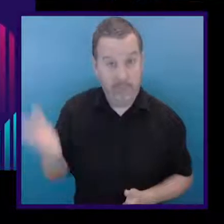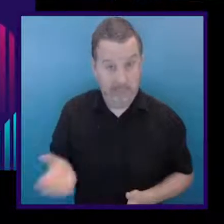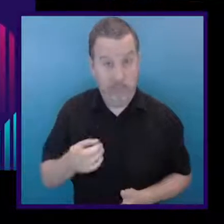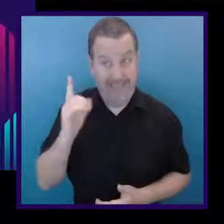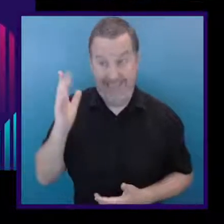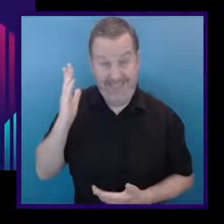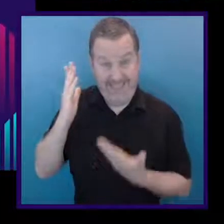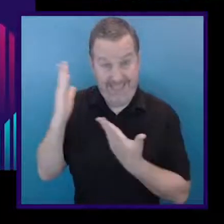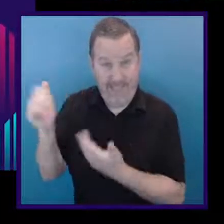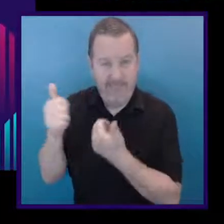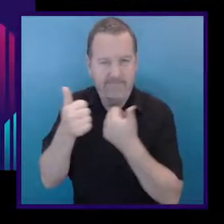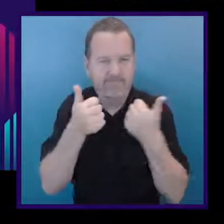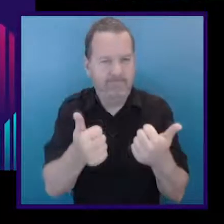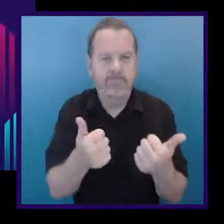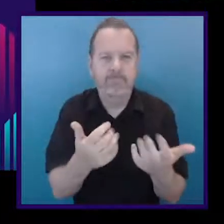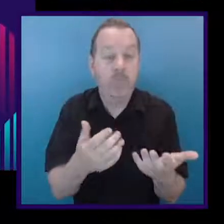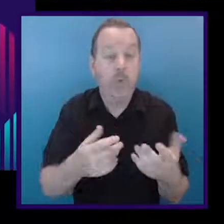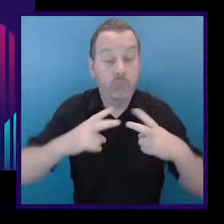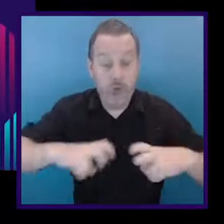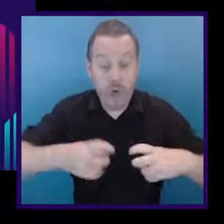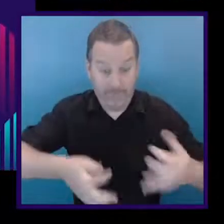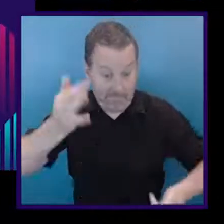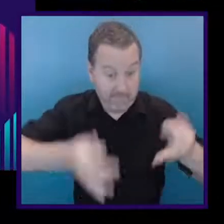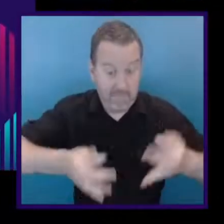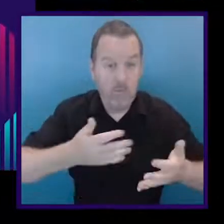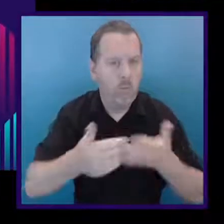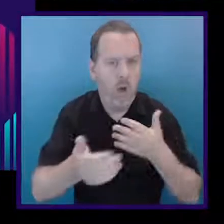Let's see on the next slide, what we found out about the primary.